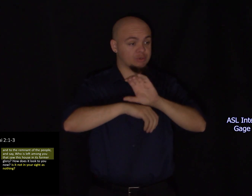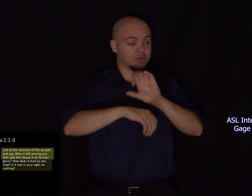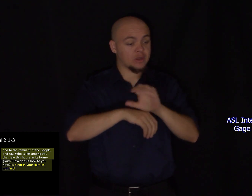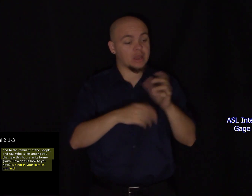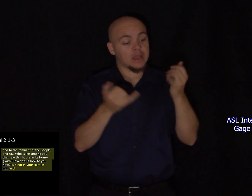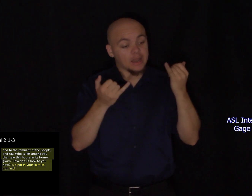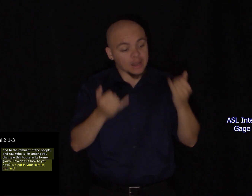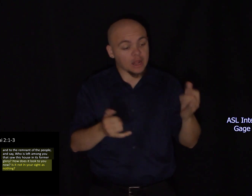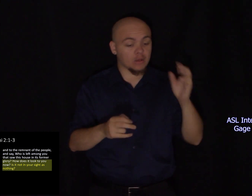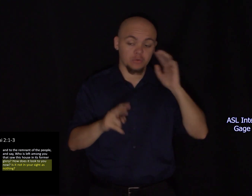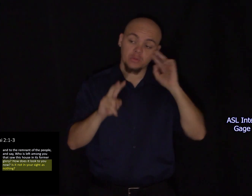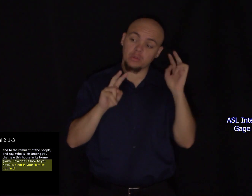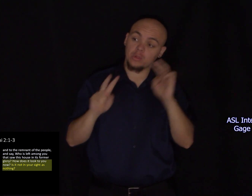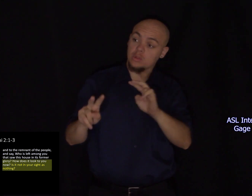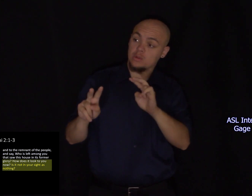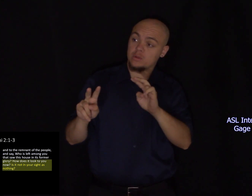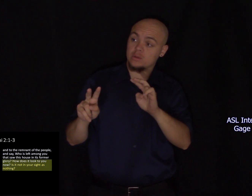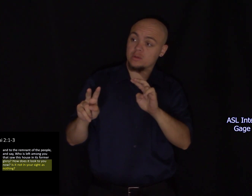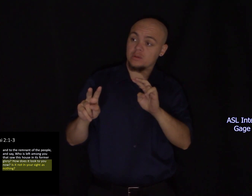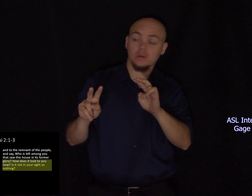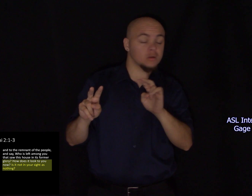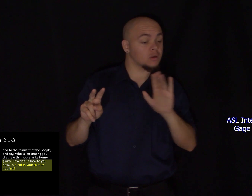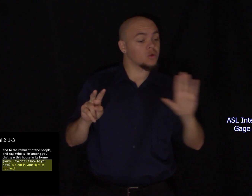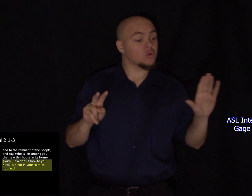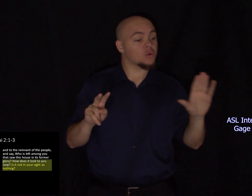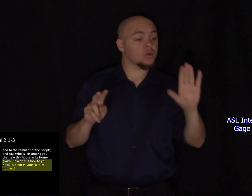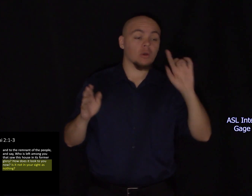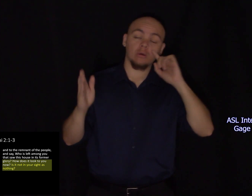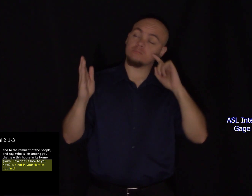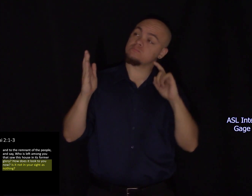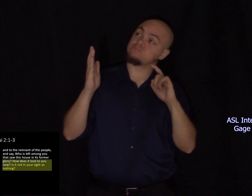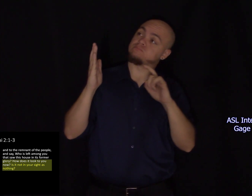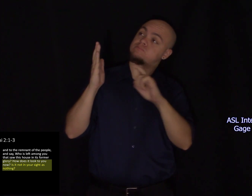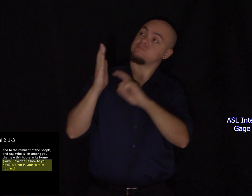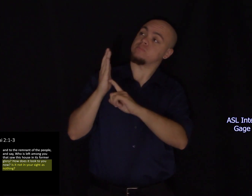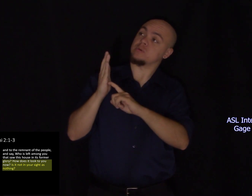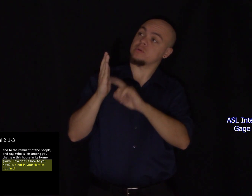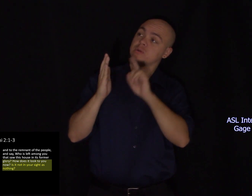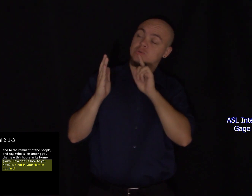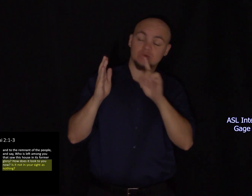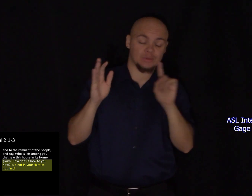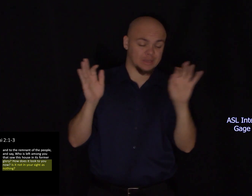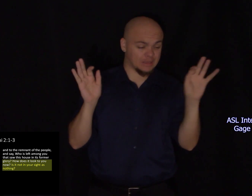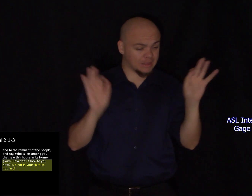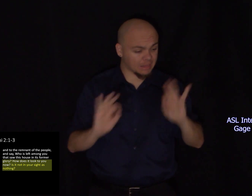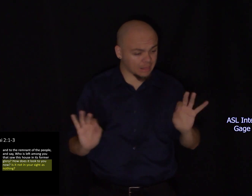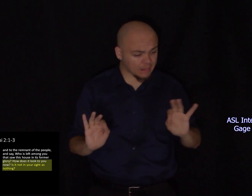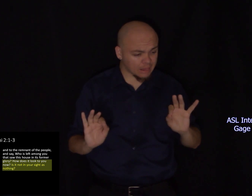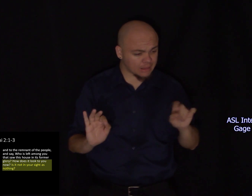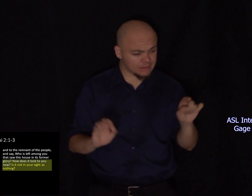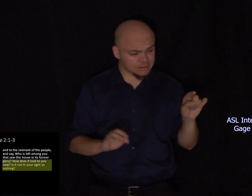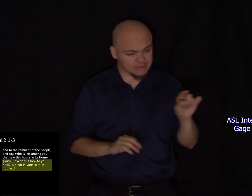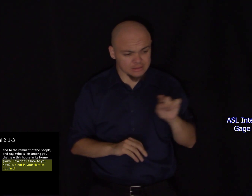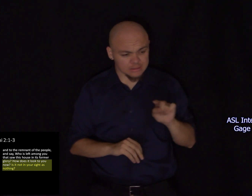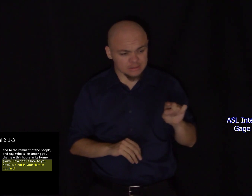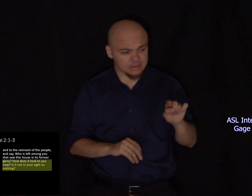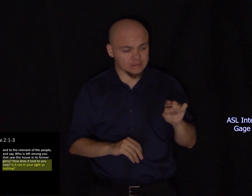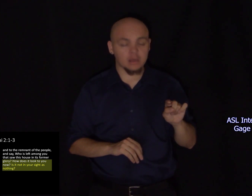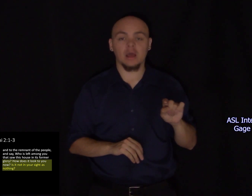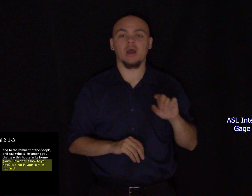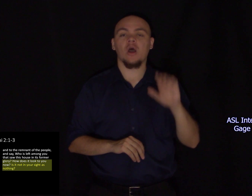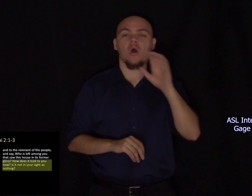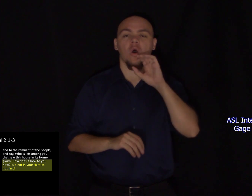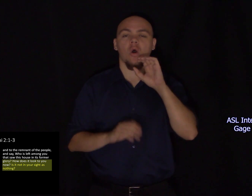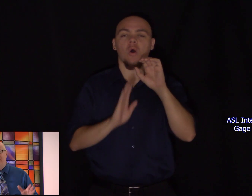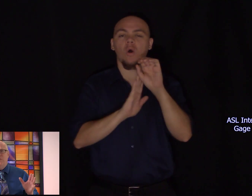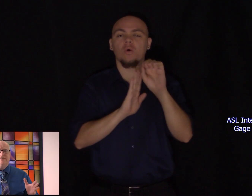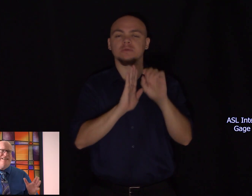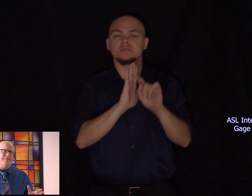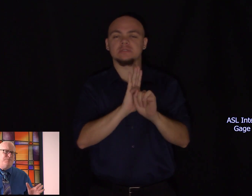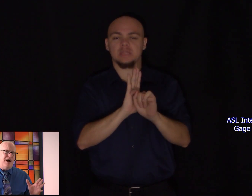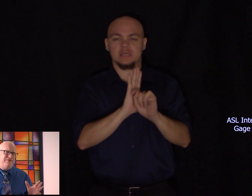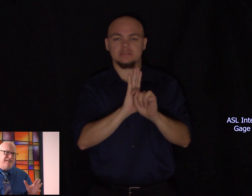former glory how does it look to you now is it not in your sight as nothing the Old Testament prophet